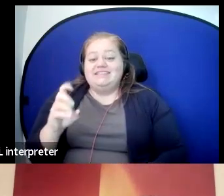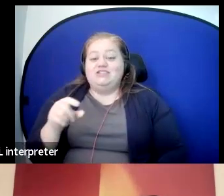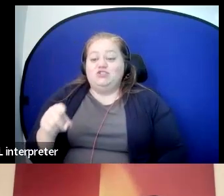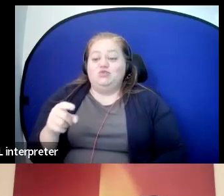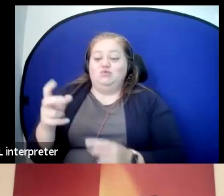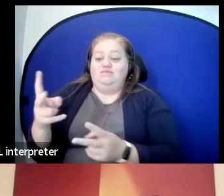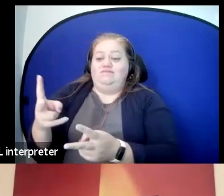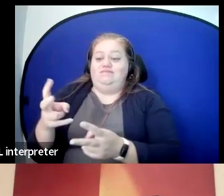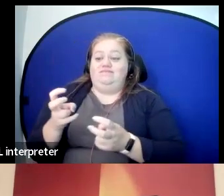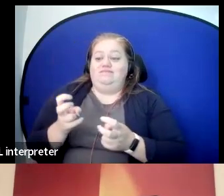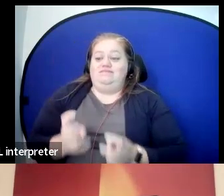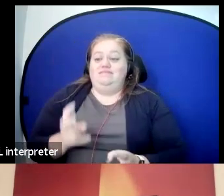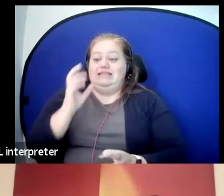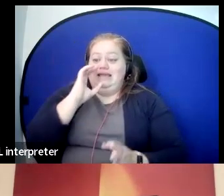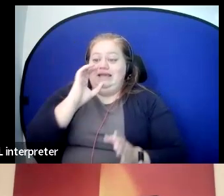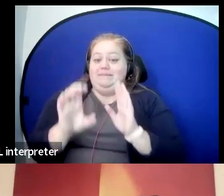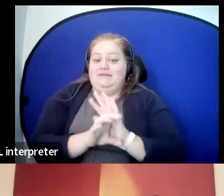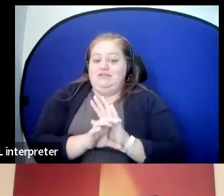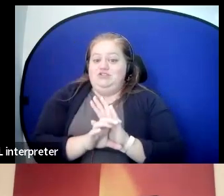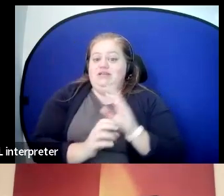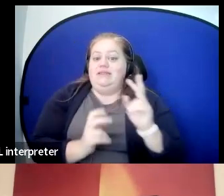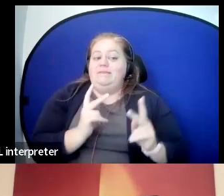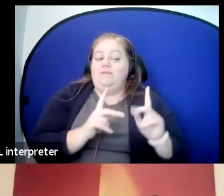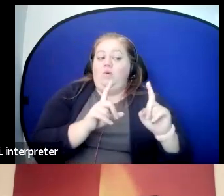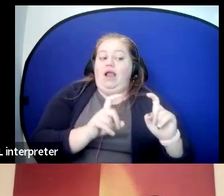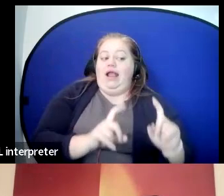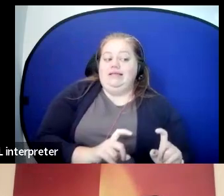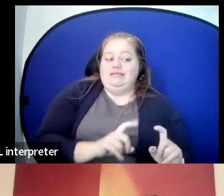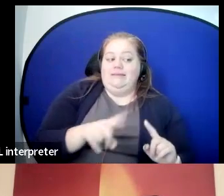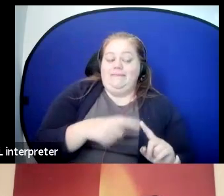and then you had people ask specific questions,